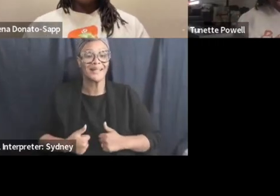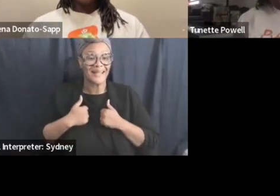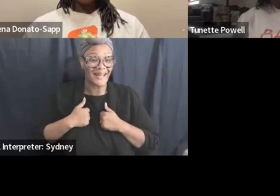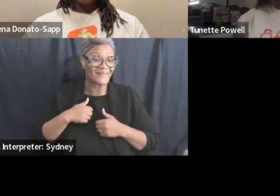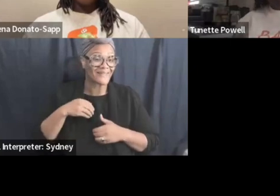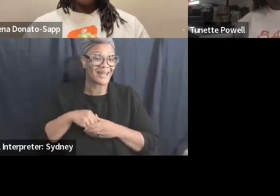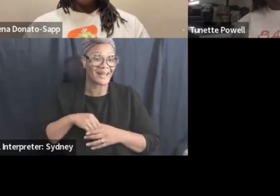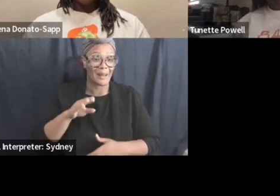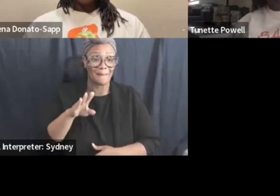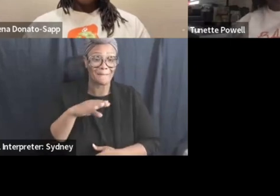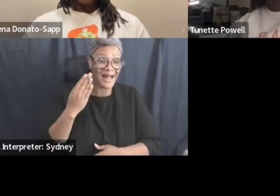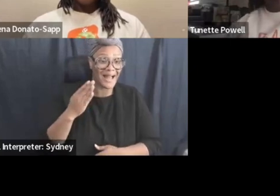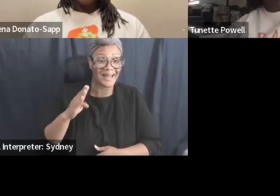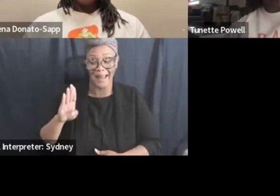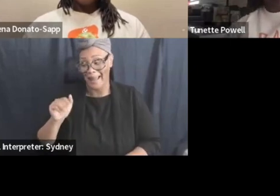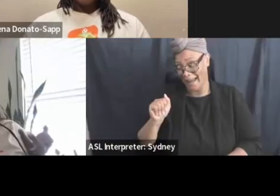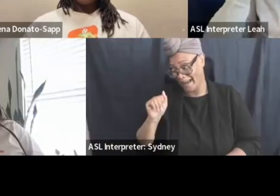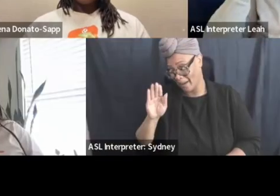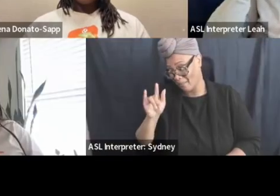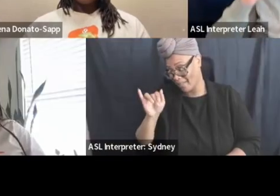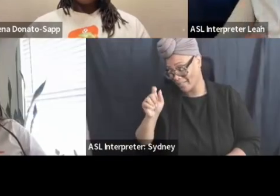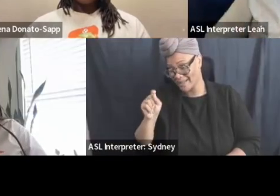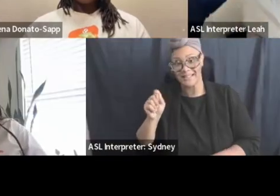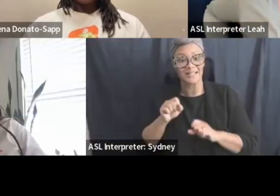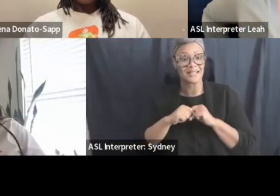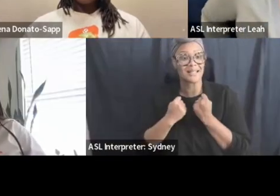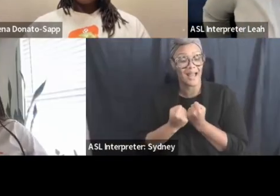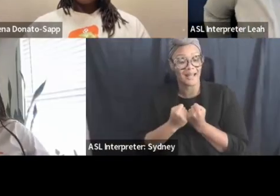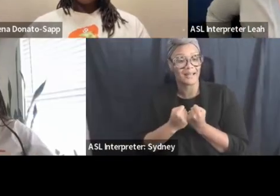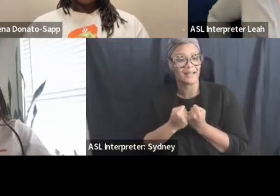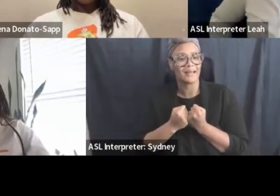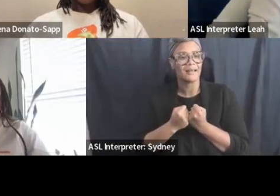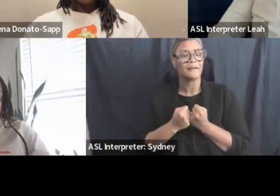I, a couple things come to mind. We use the word anti-black and I just want to make sure